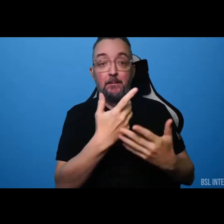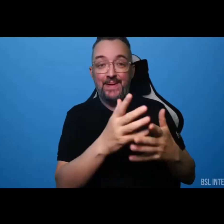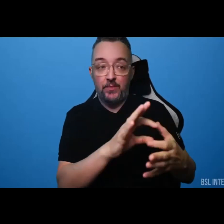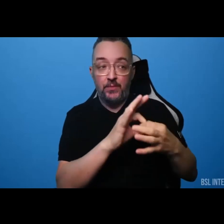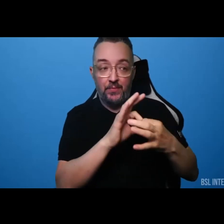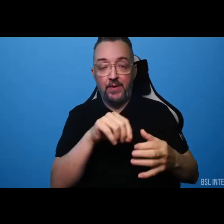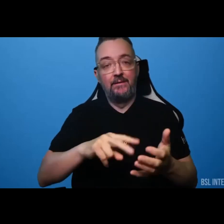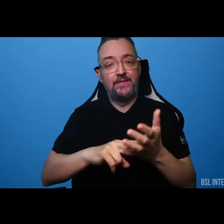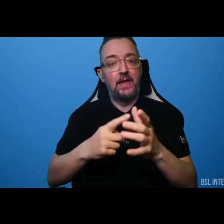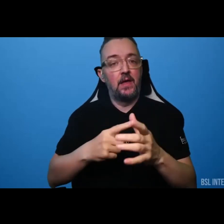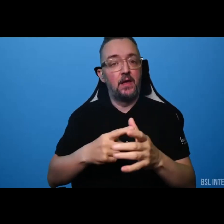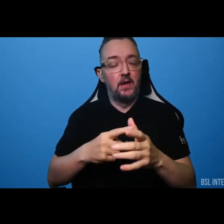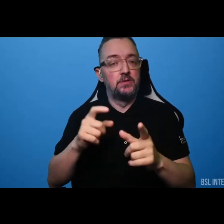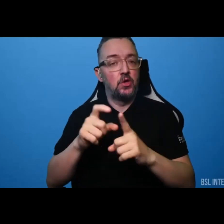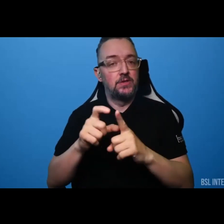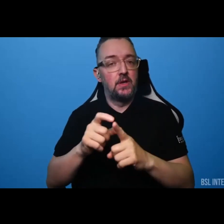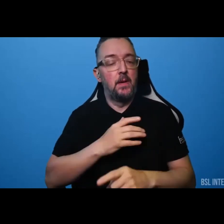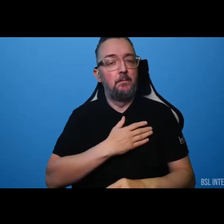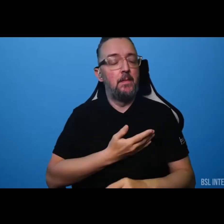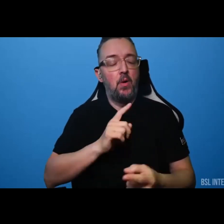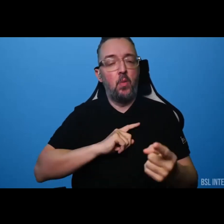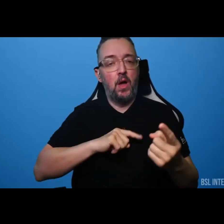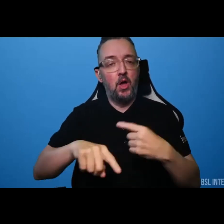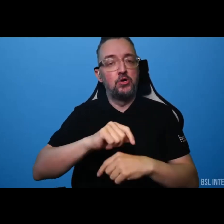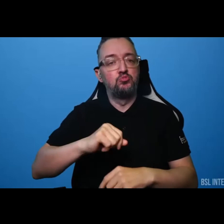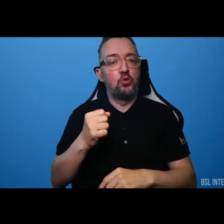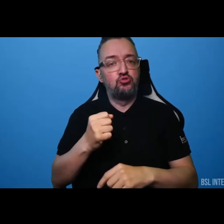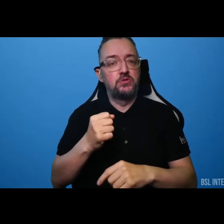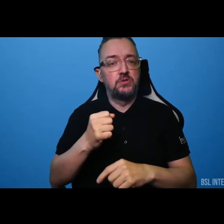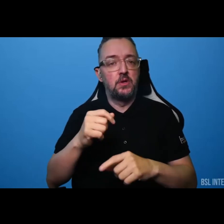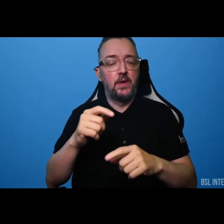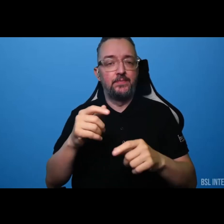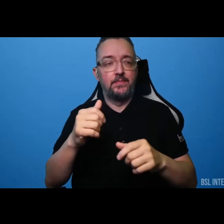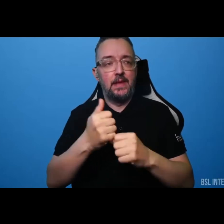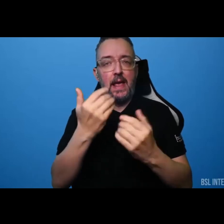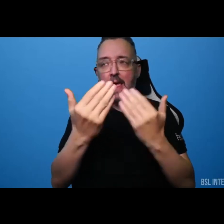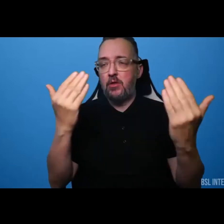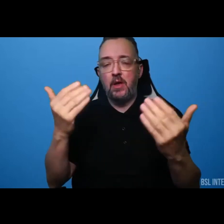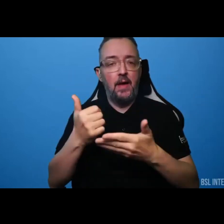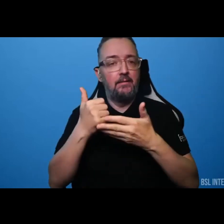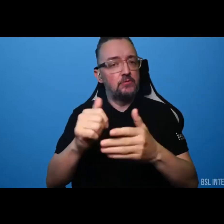as a member of our Scottish Design Galleries Advisory Group. So he's been working really closely with us